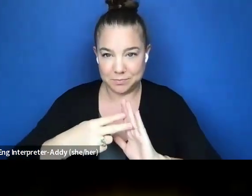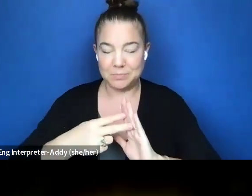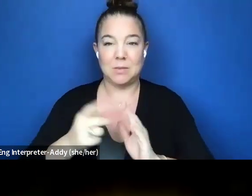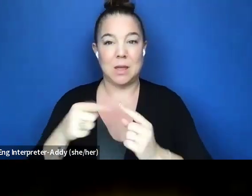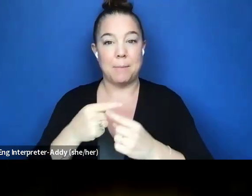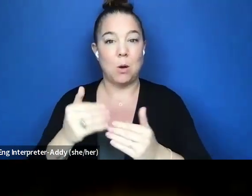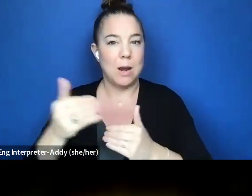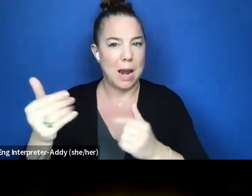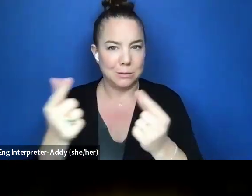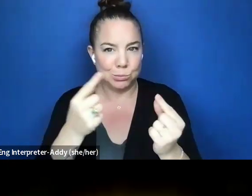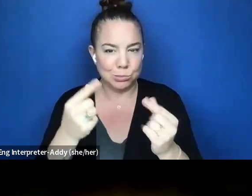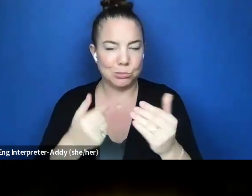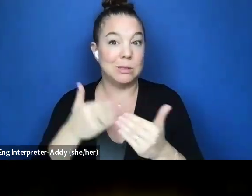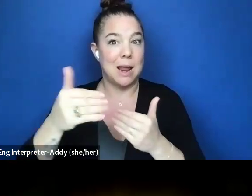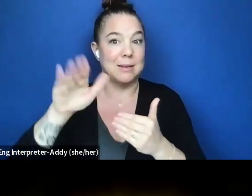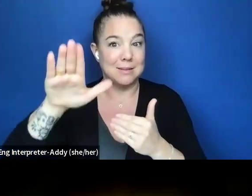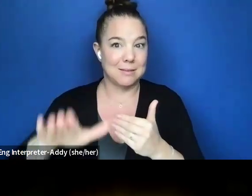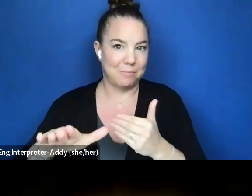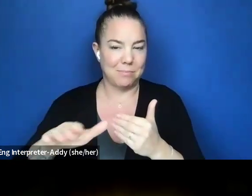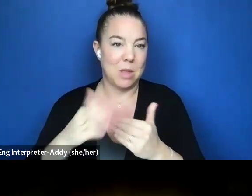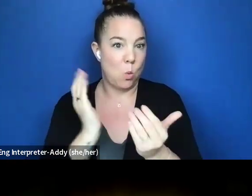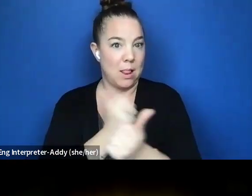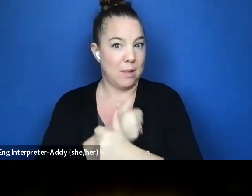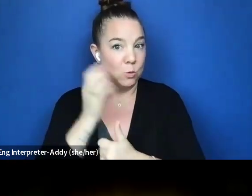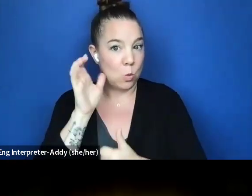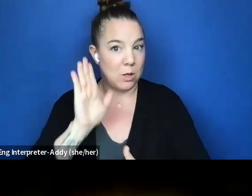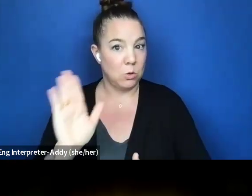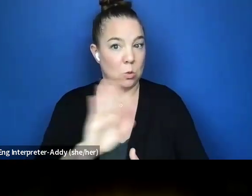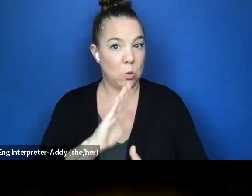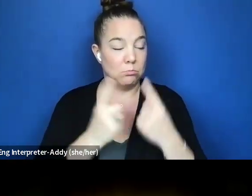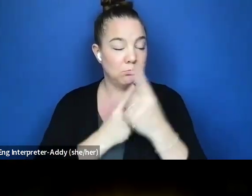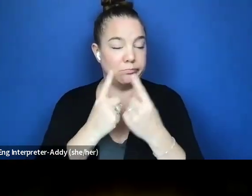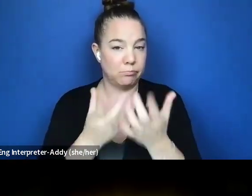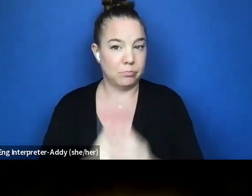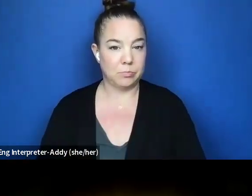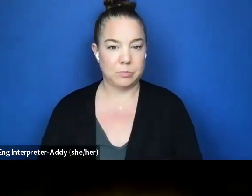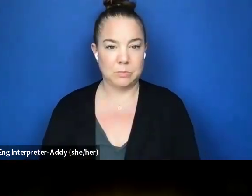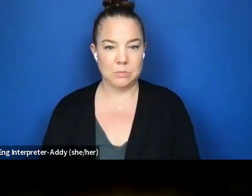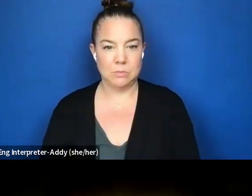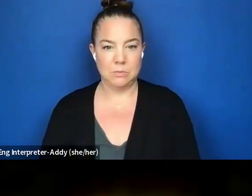Elissa w/ APRIL: and I would love to hear Elissa w/ APRIL: what everyone else thinks about that Elissa w/ APRIL: done.